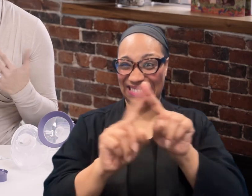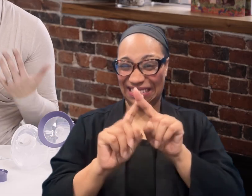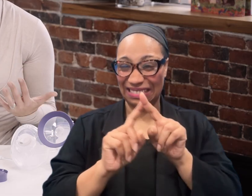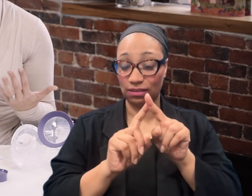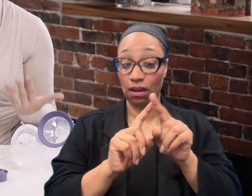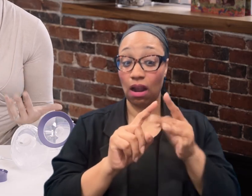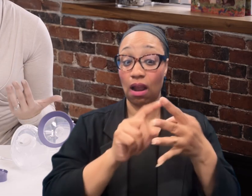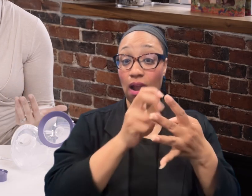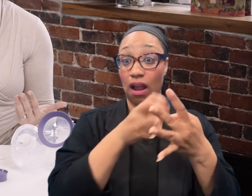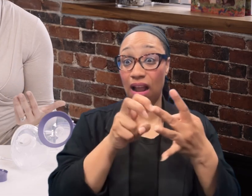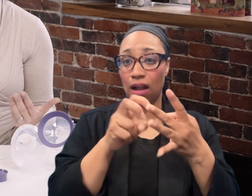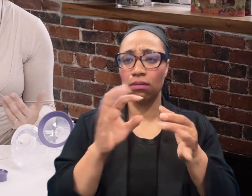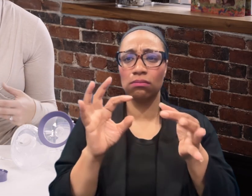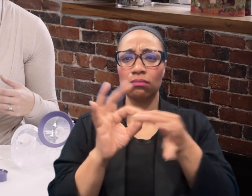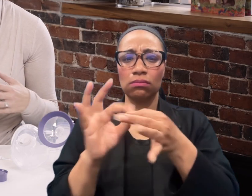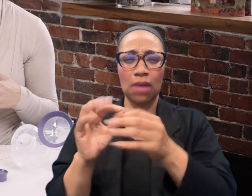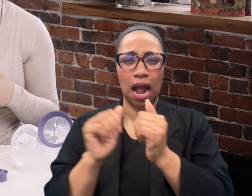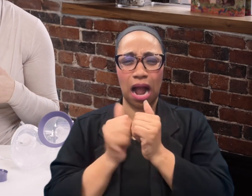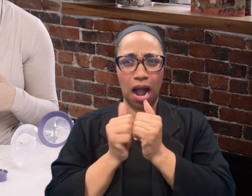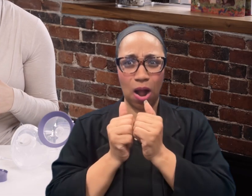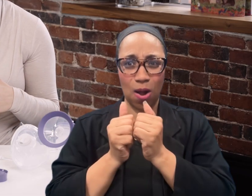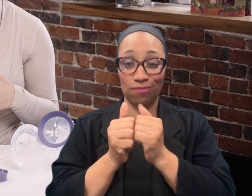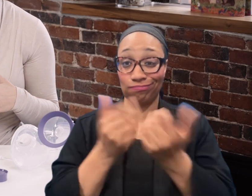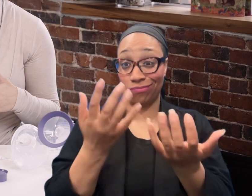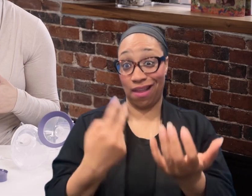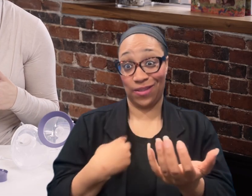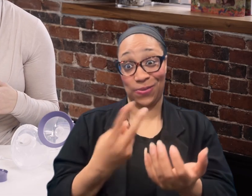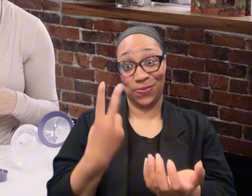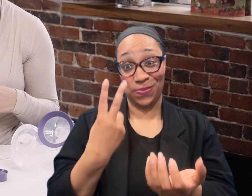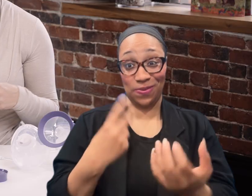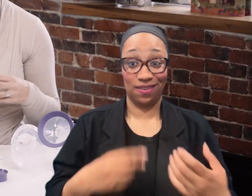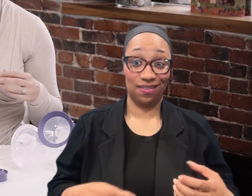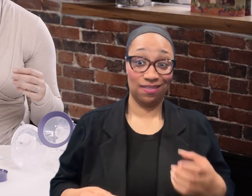you do have two options. We're going to start with the standard flange kit first.